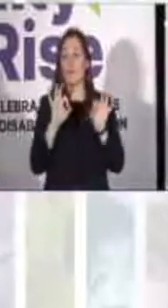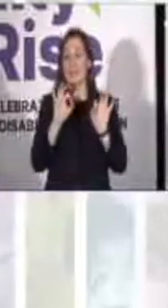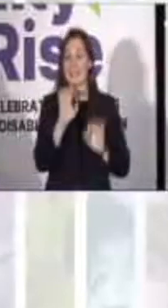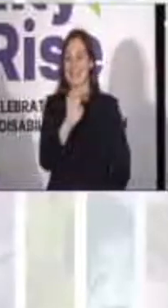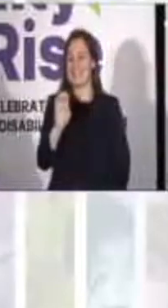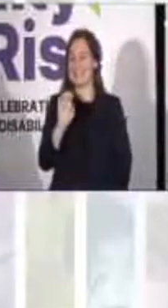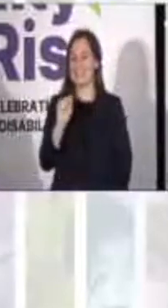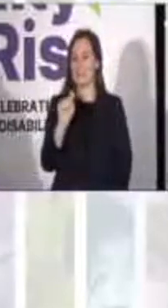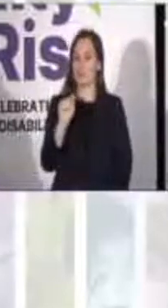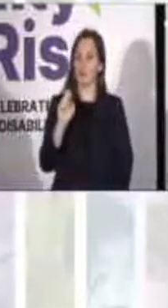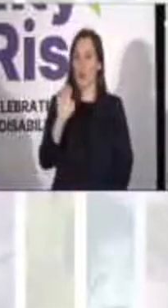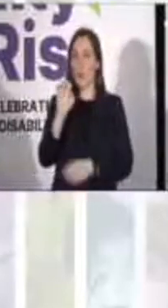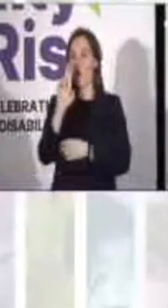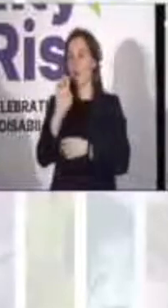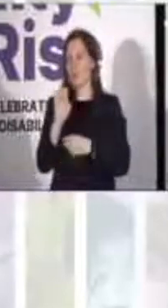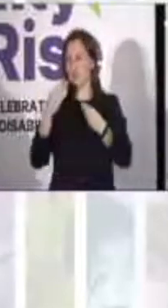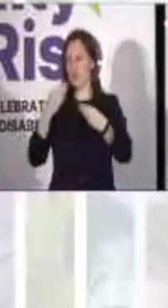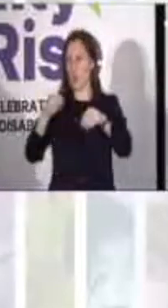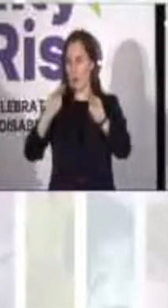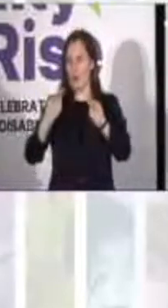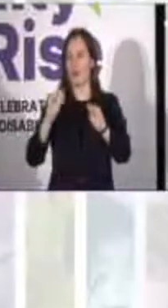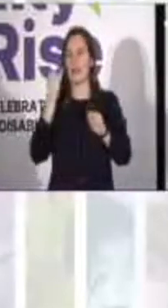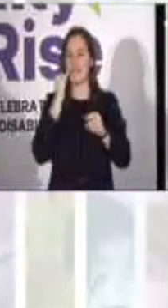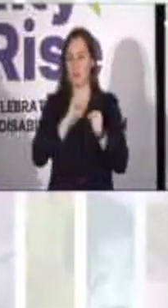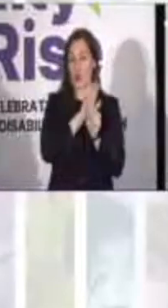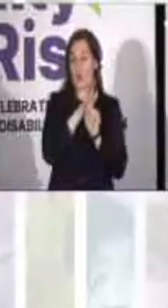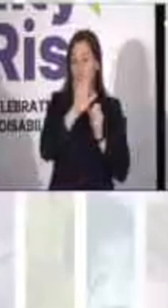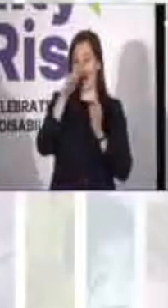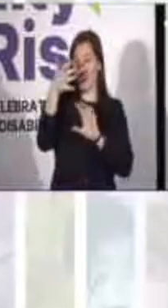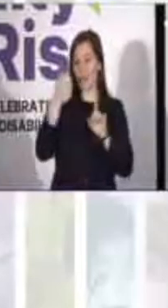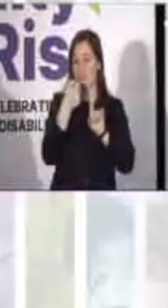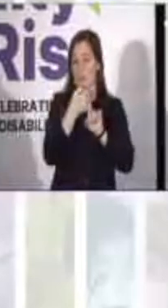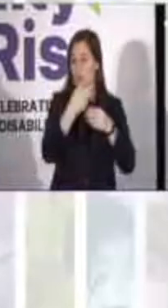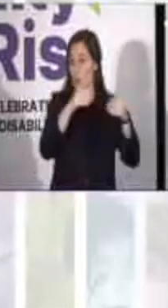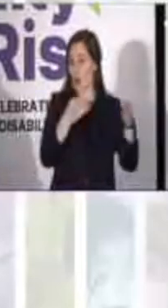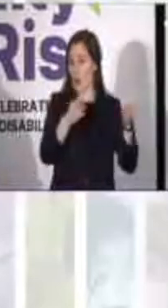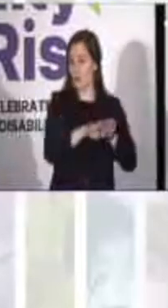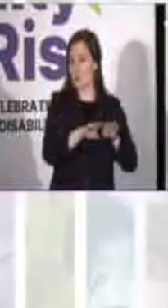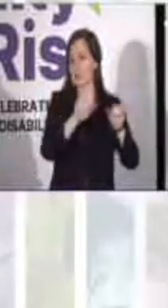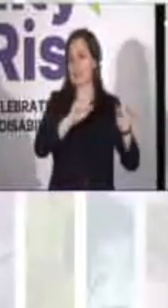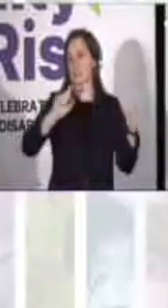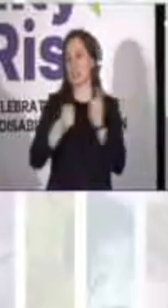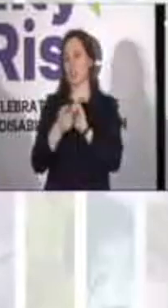THAT CLOSED ABRUPTLY DURING THE PANDEMIC. HOWEVER AS THE BUSINESS BEGAN TO SCALE,